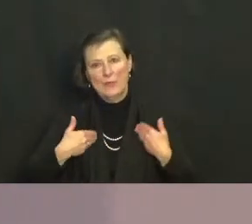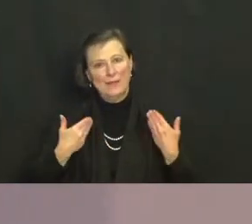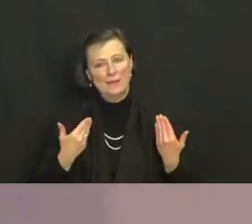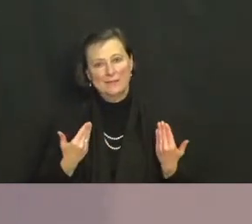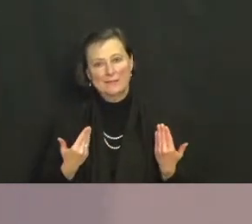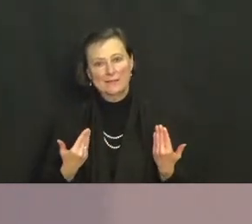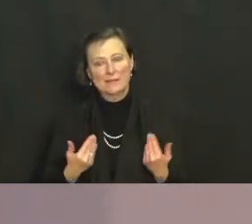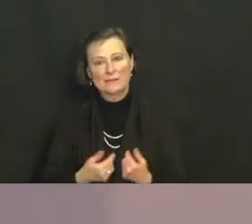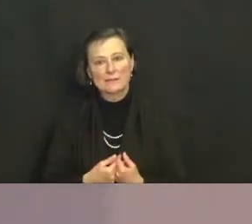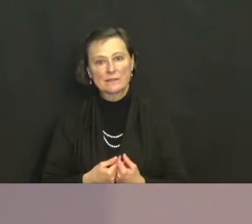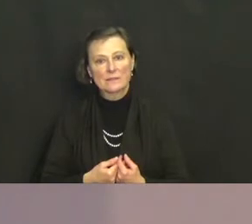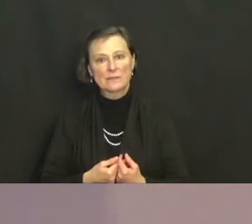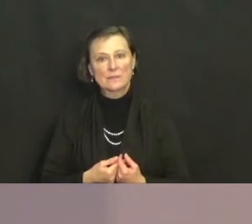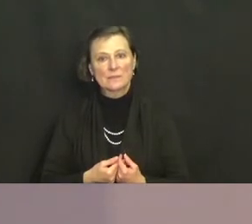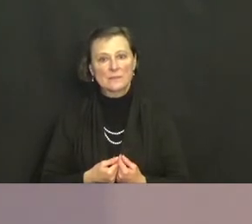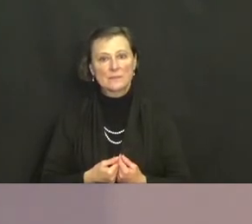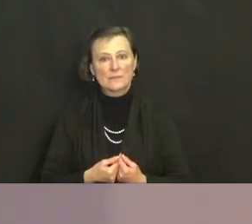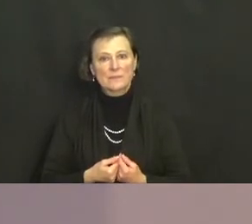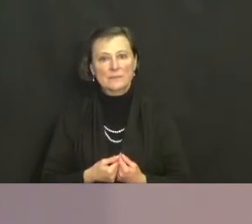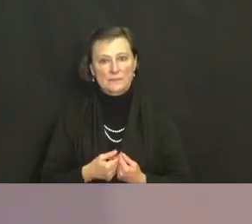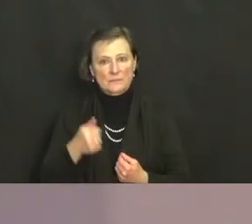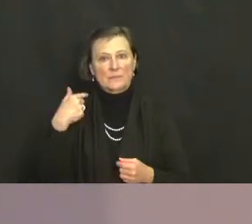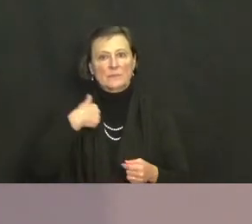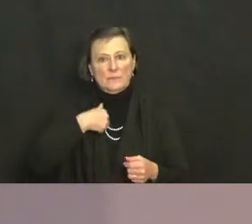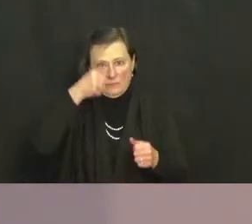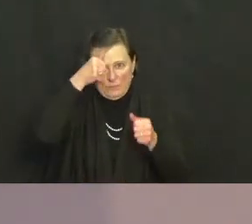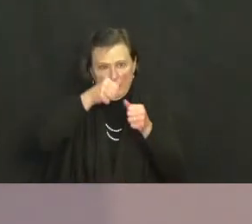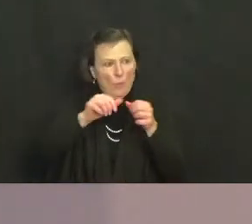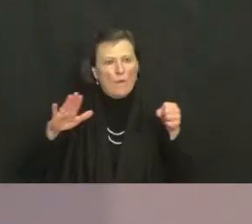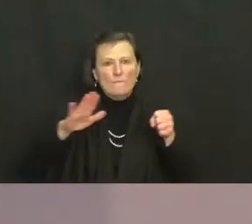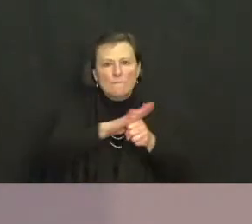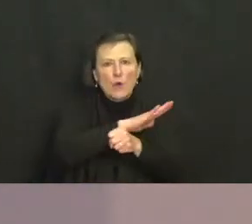We remember his full image.